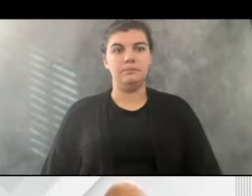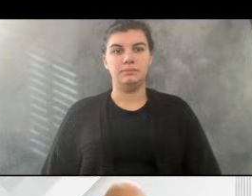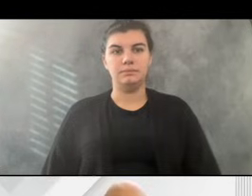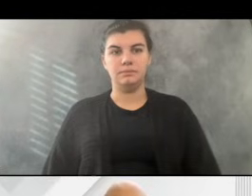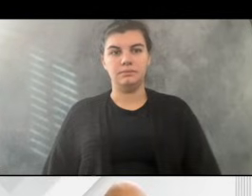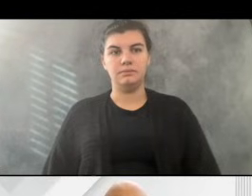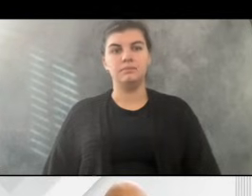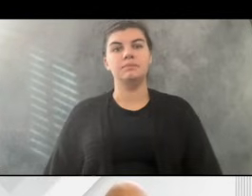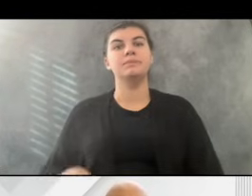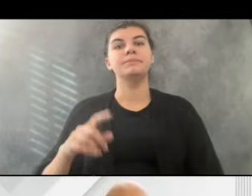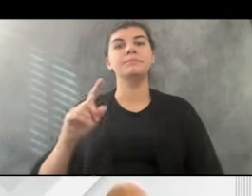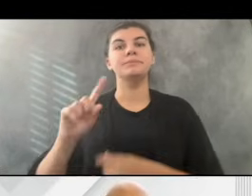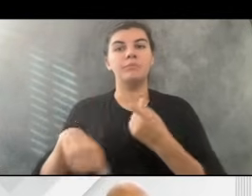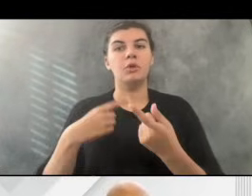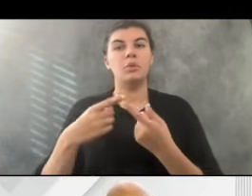When you have a post-mounted object,